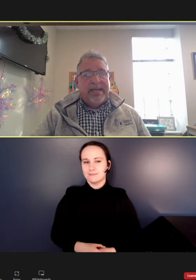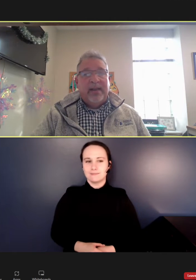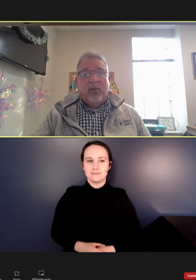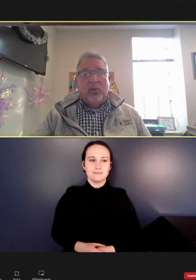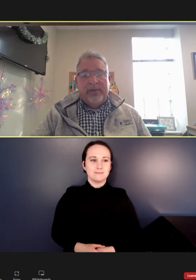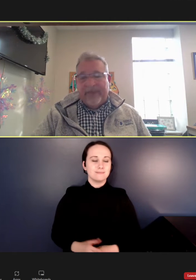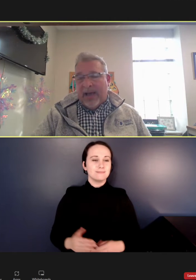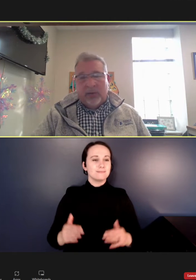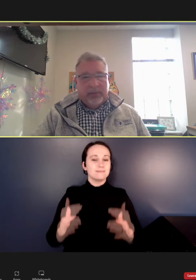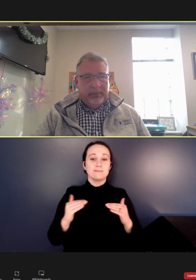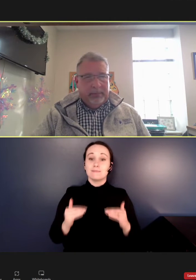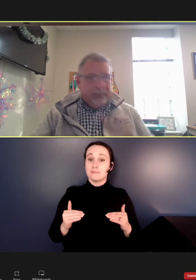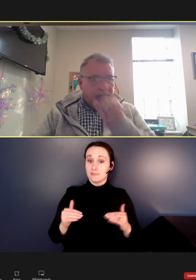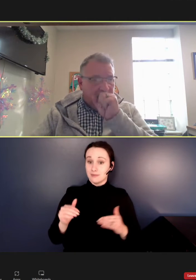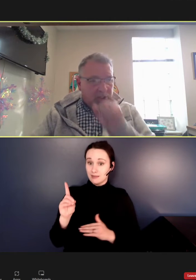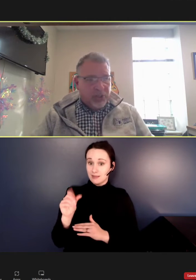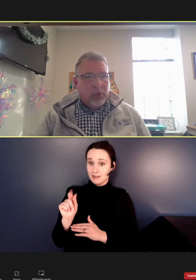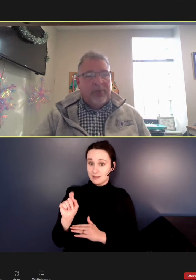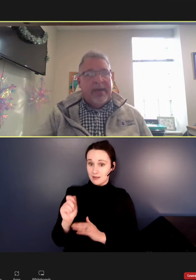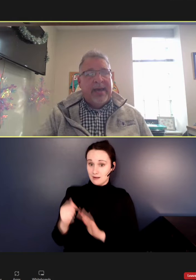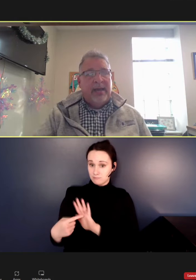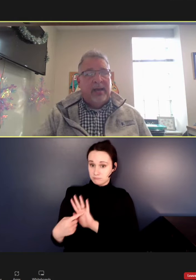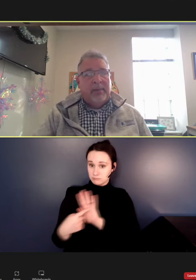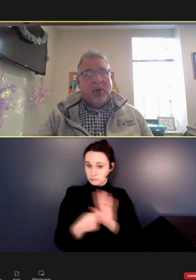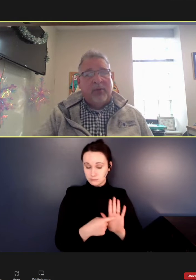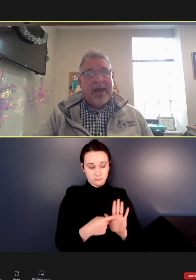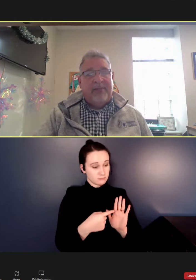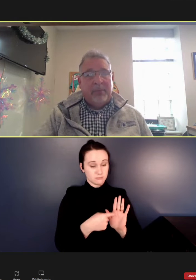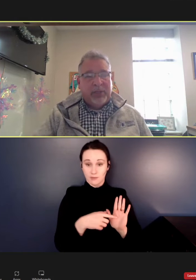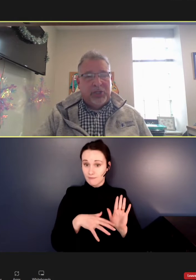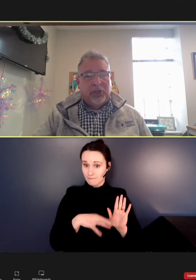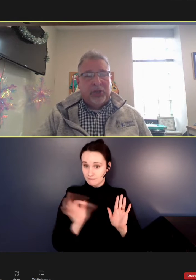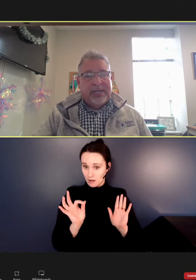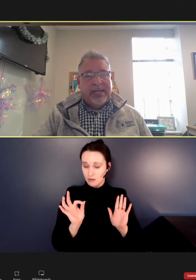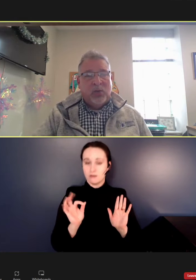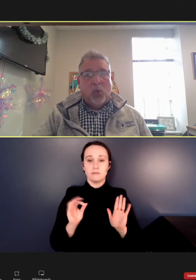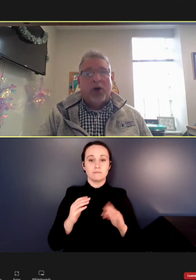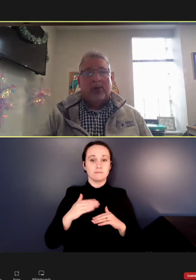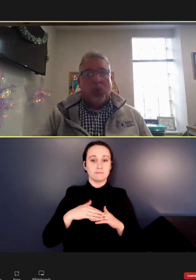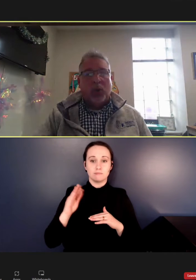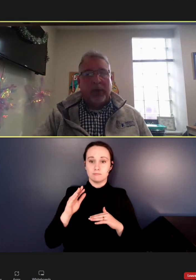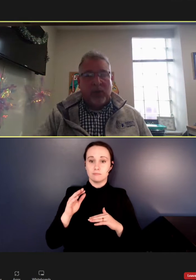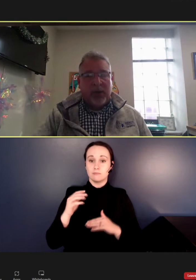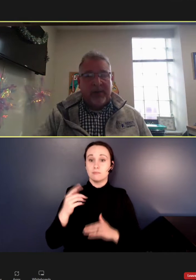The data that we found showed that over half a million children needed one or more required